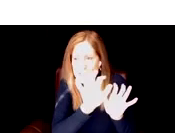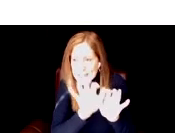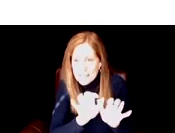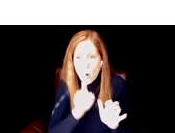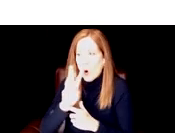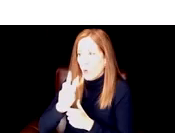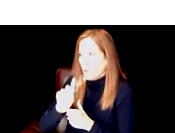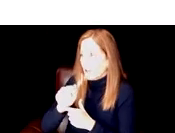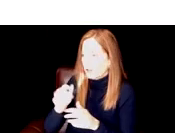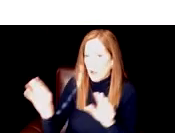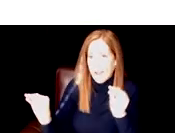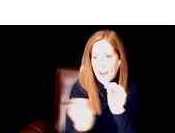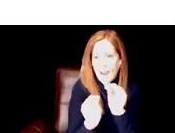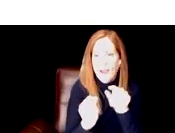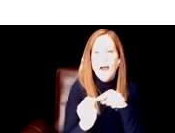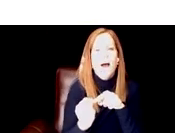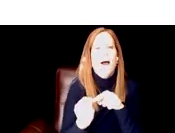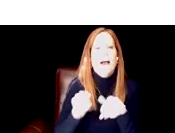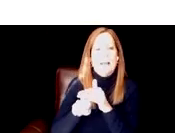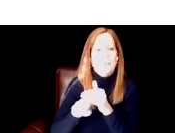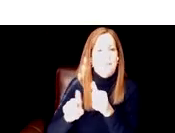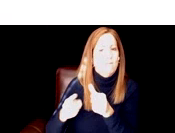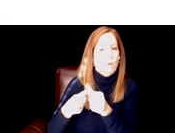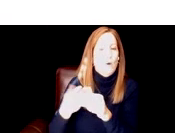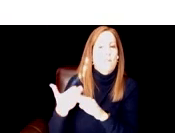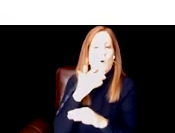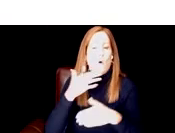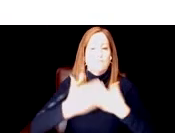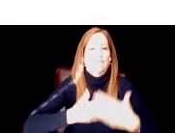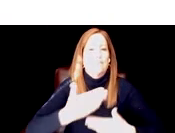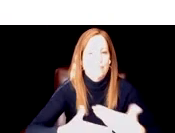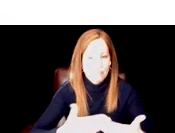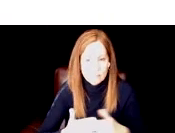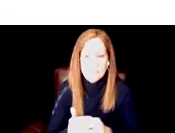is accessible before you get too far along in the process, can save you time.